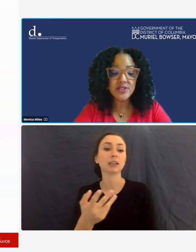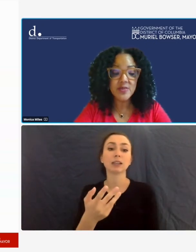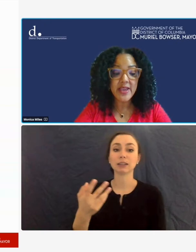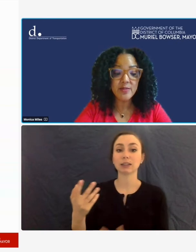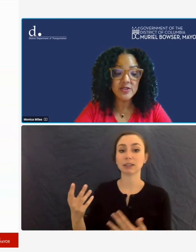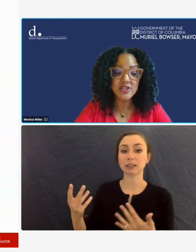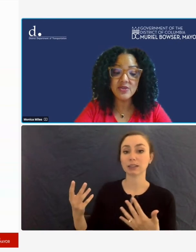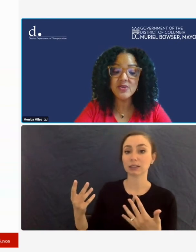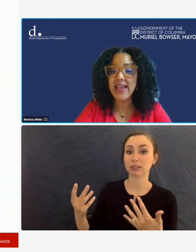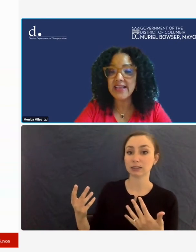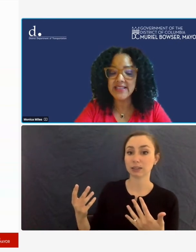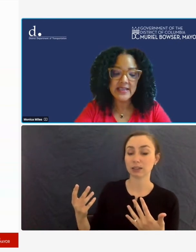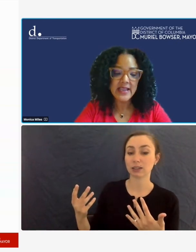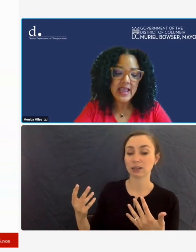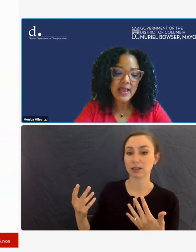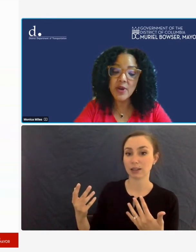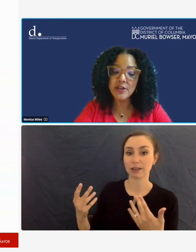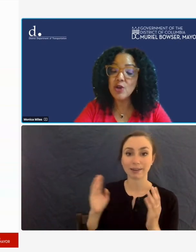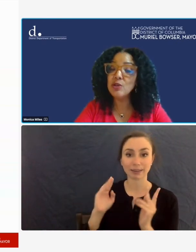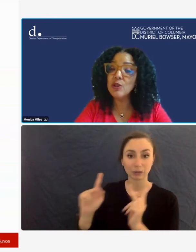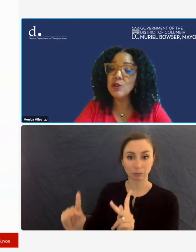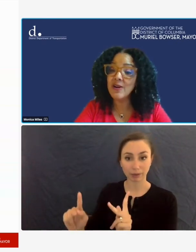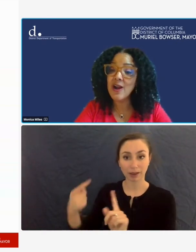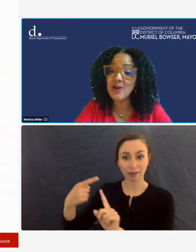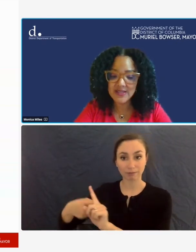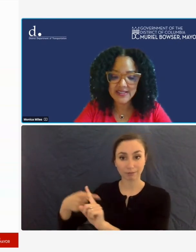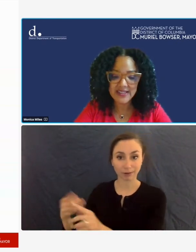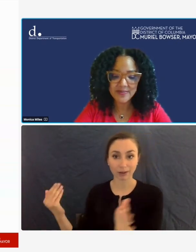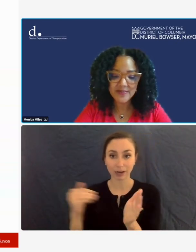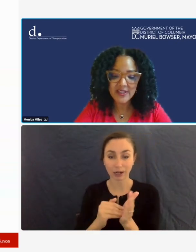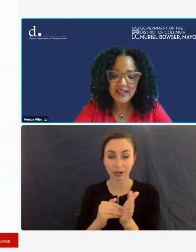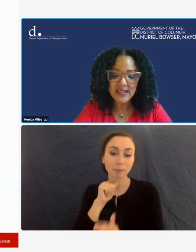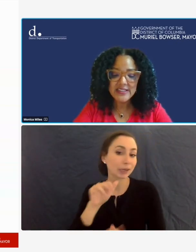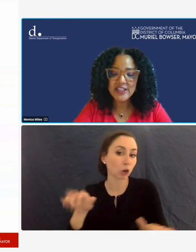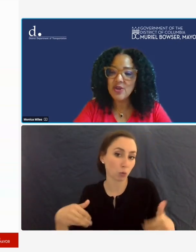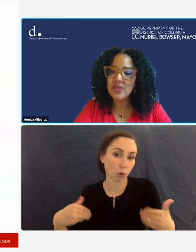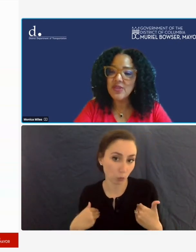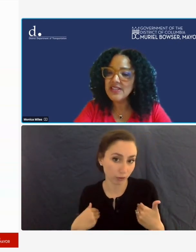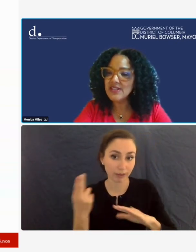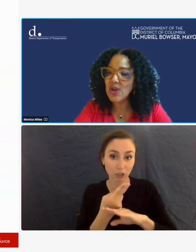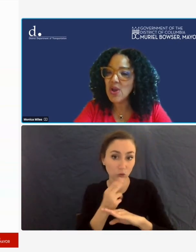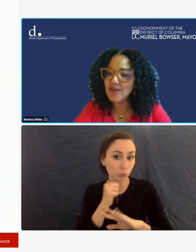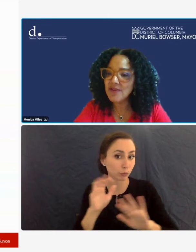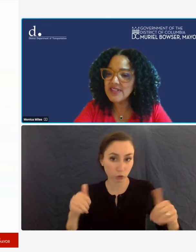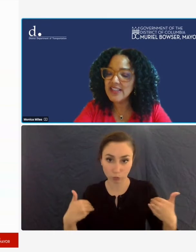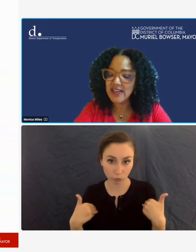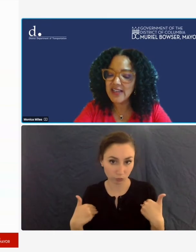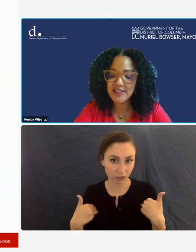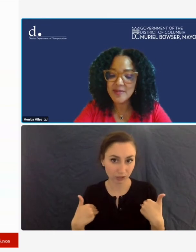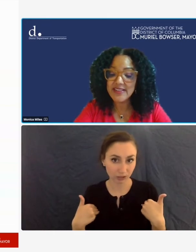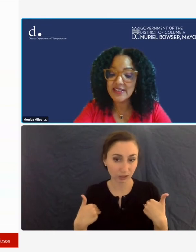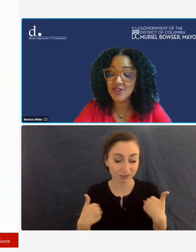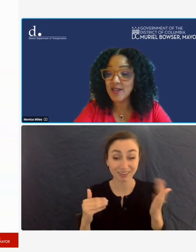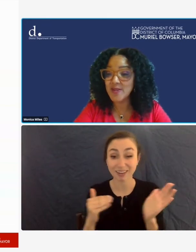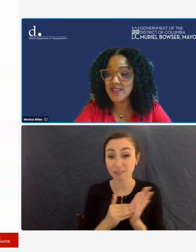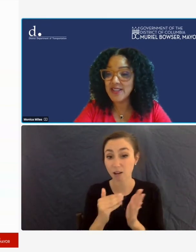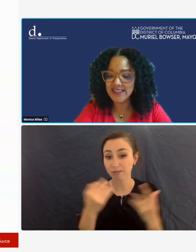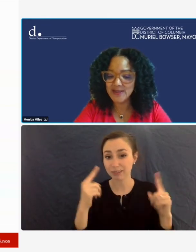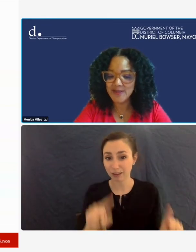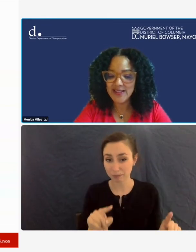be able to use the asset but no longer owns it so this is often done to be to try to beat the system